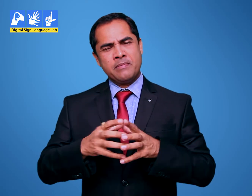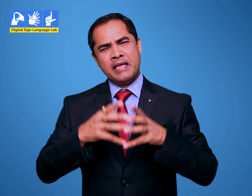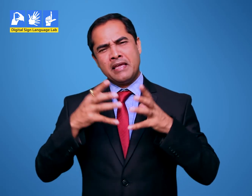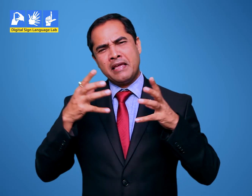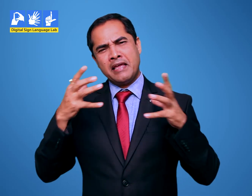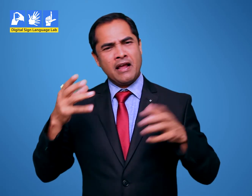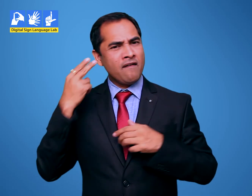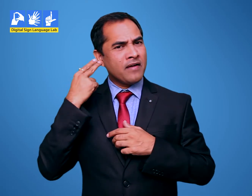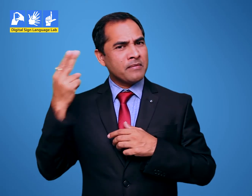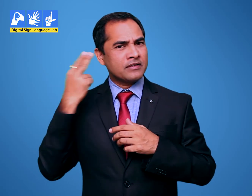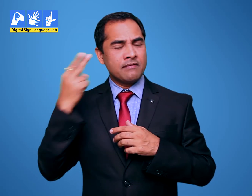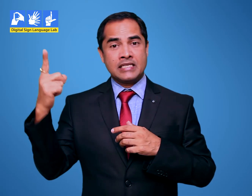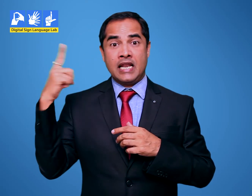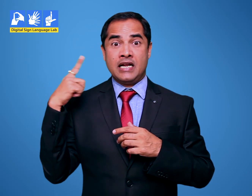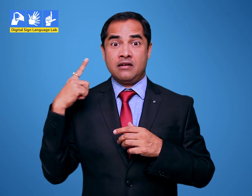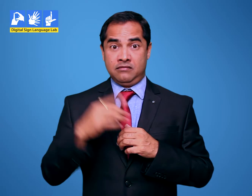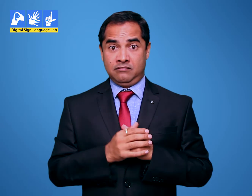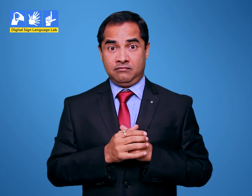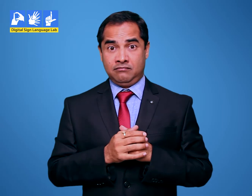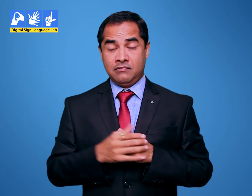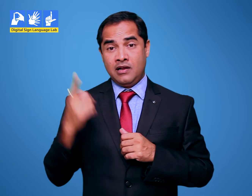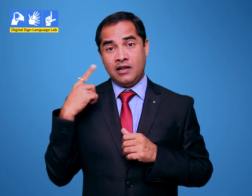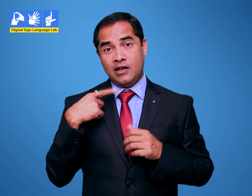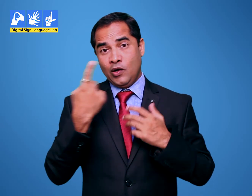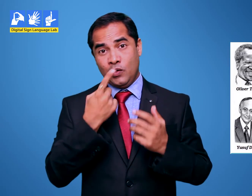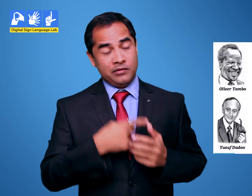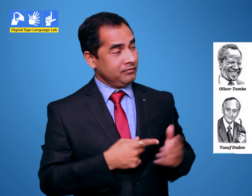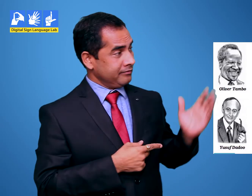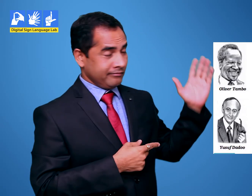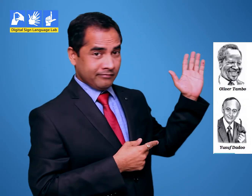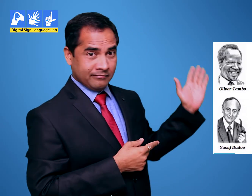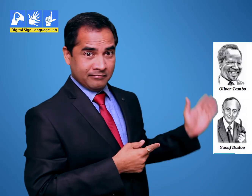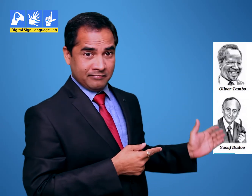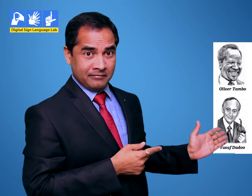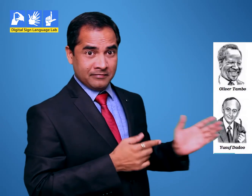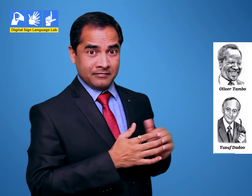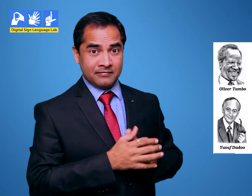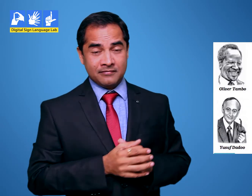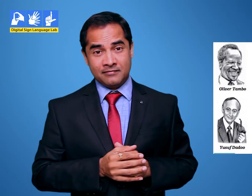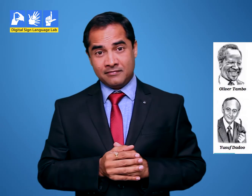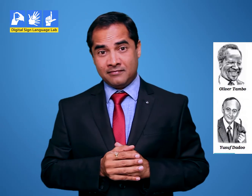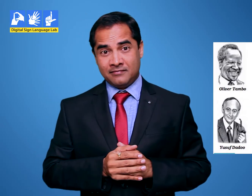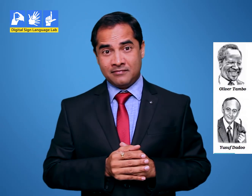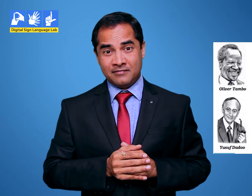and that was that it produced great black leaders - as you can see on your